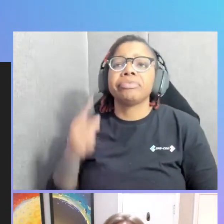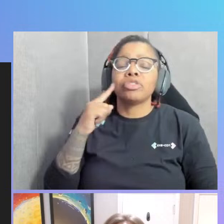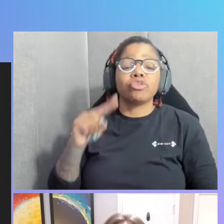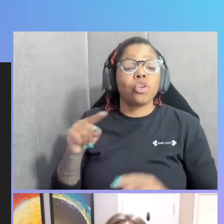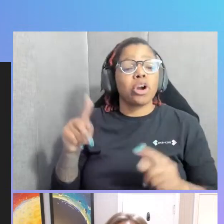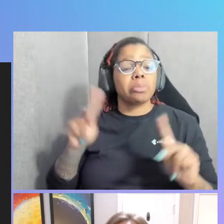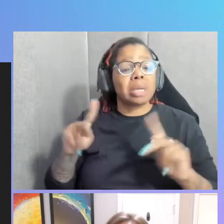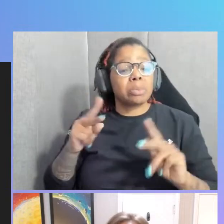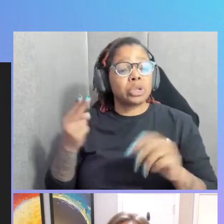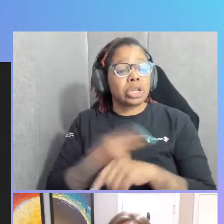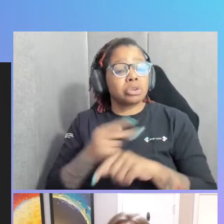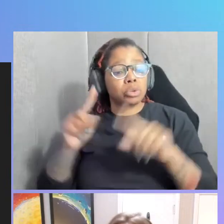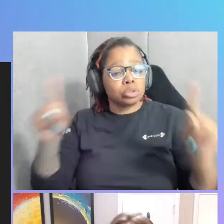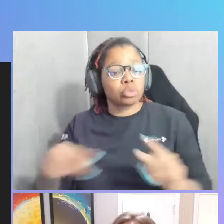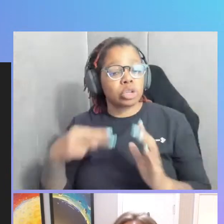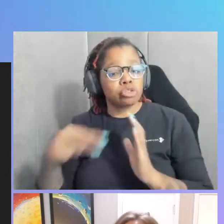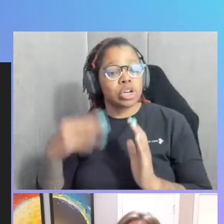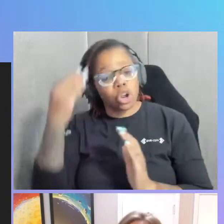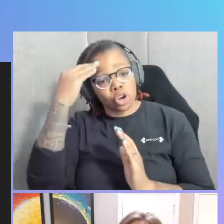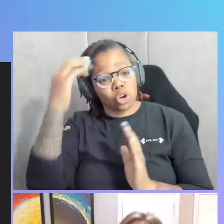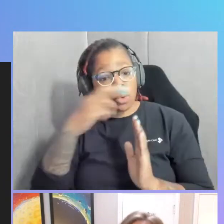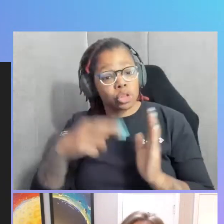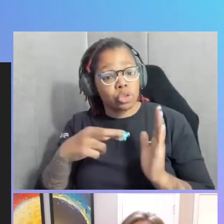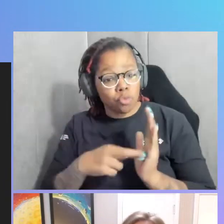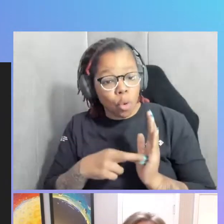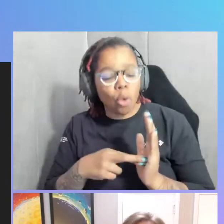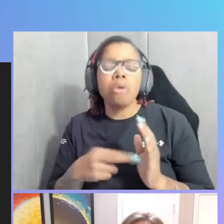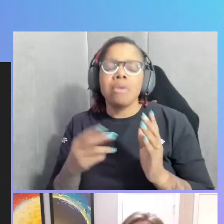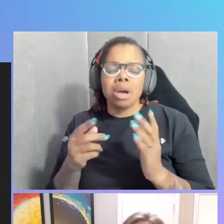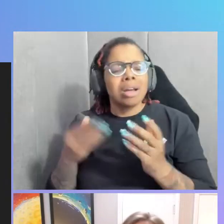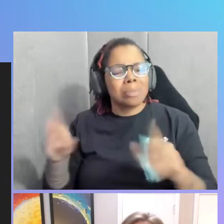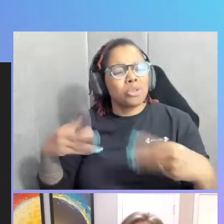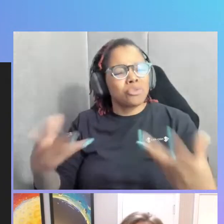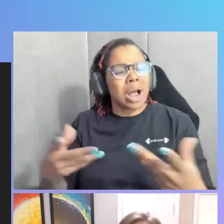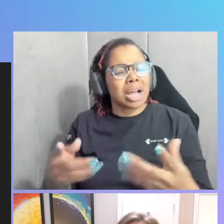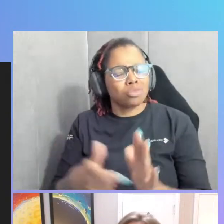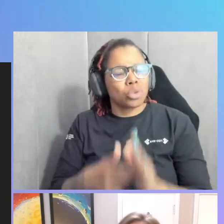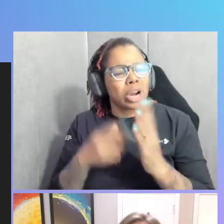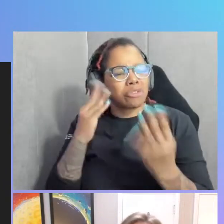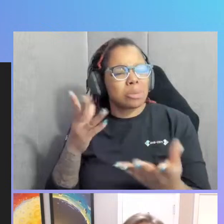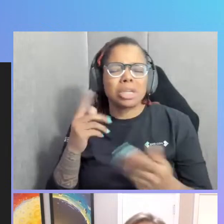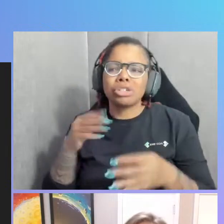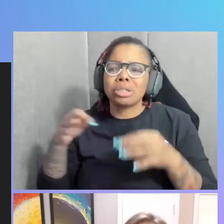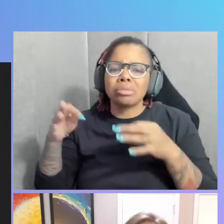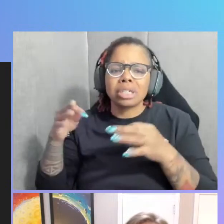provides necessary information to predict what an element is